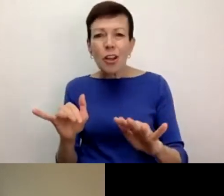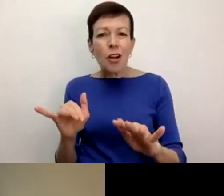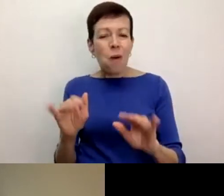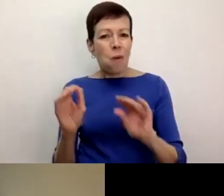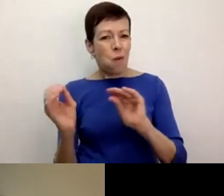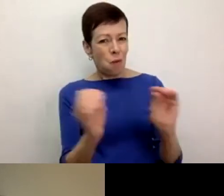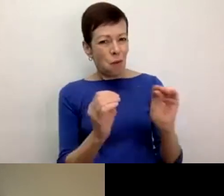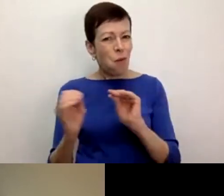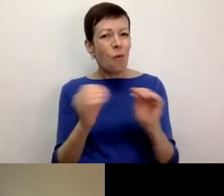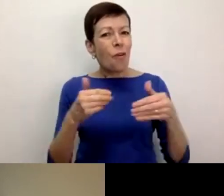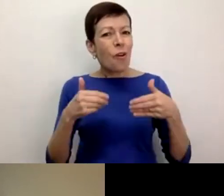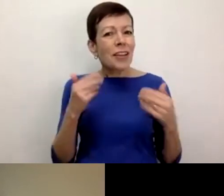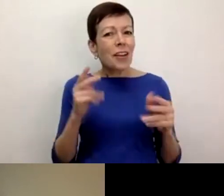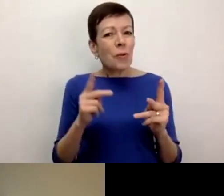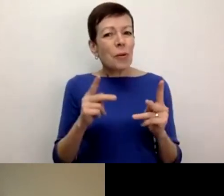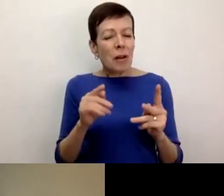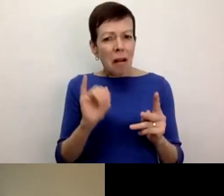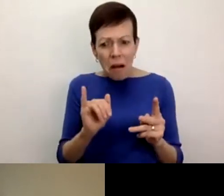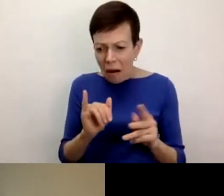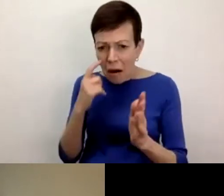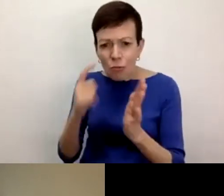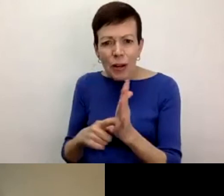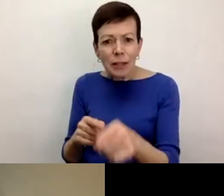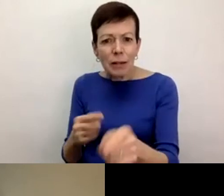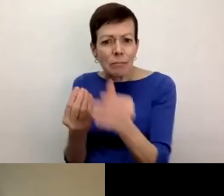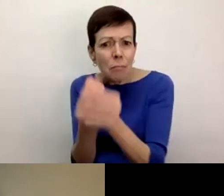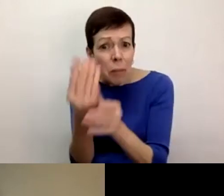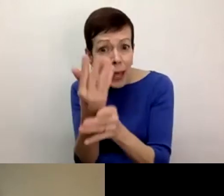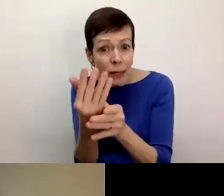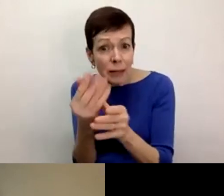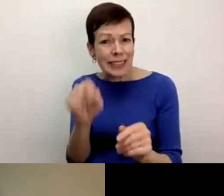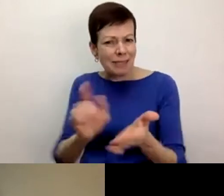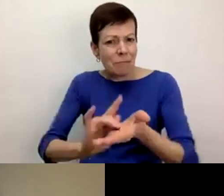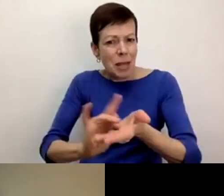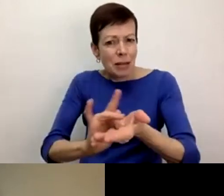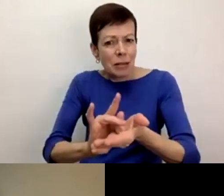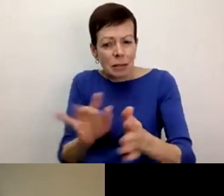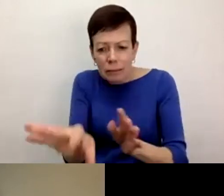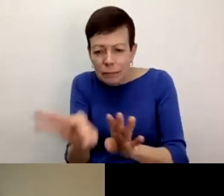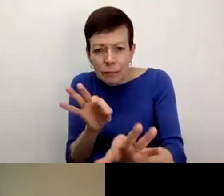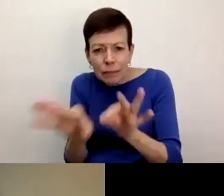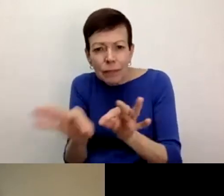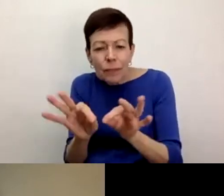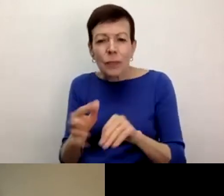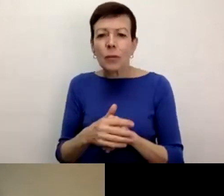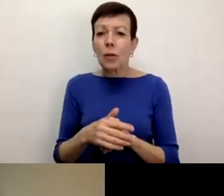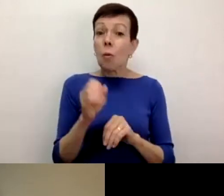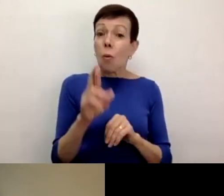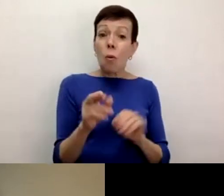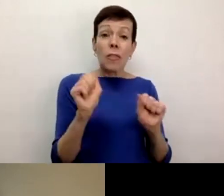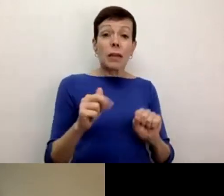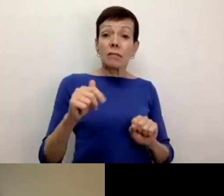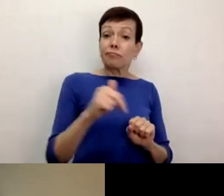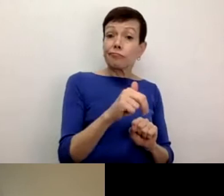they have this knowledge that they can they can go down to a river and locate these these